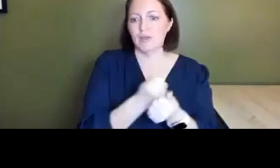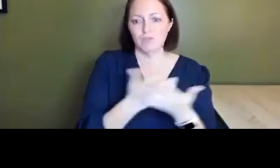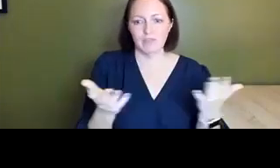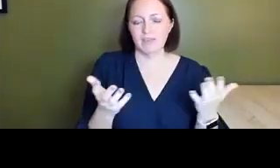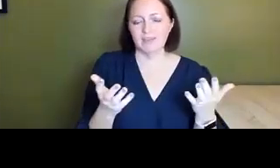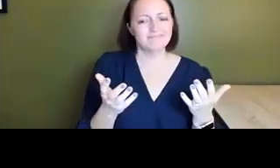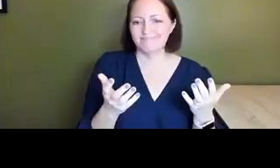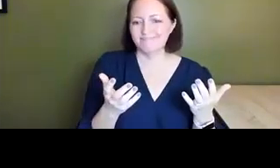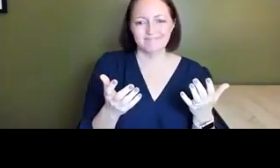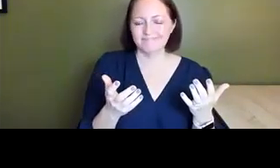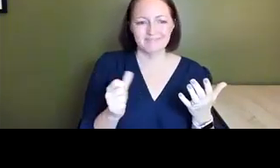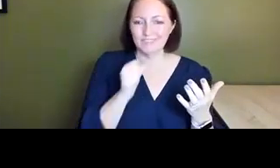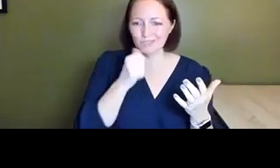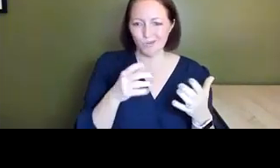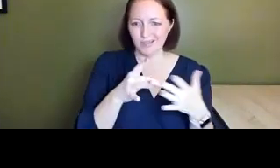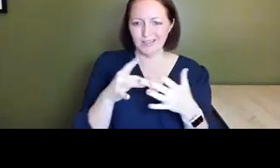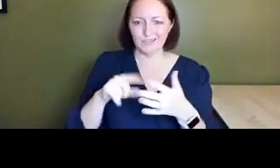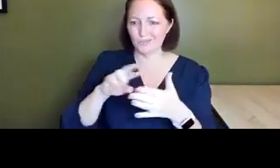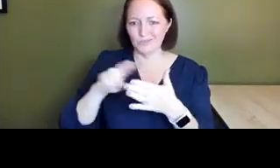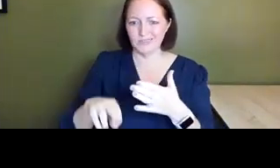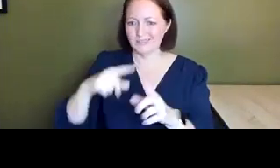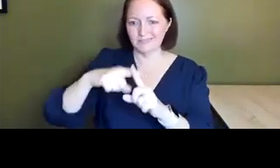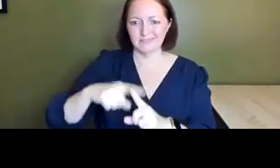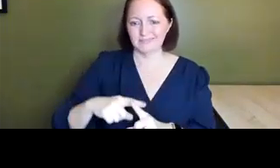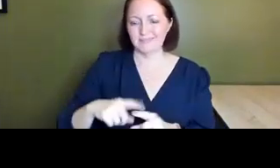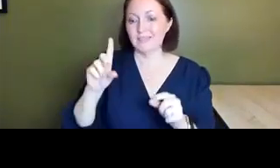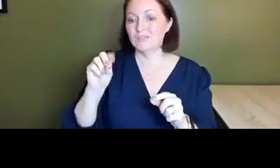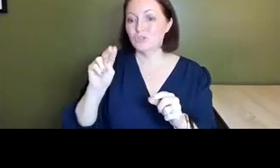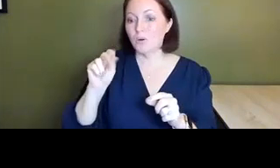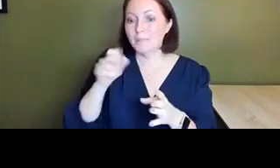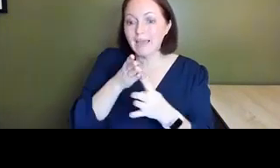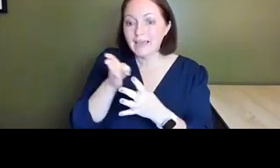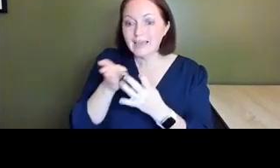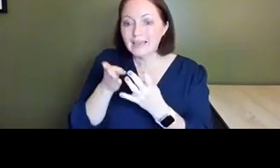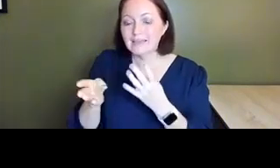Actually are not linked to child outcomes. Domain specific curricula that focus on literacy